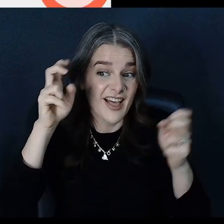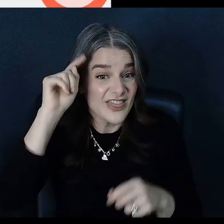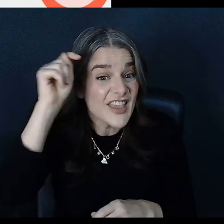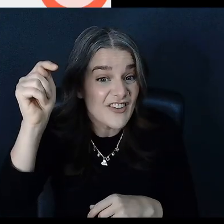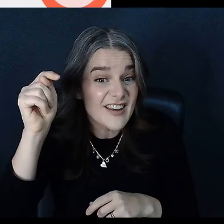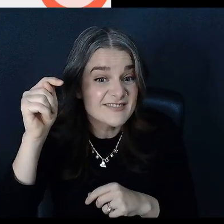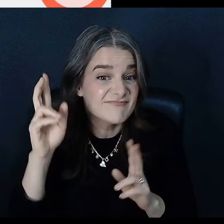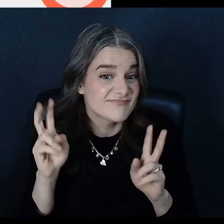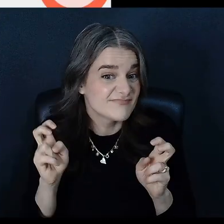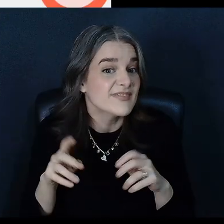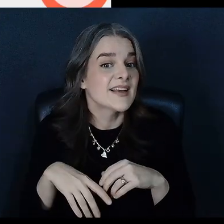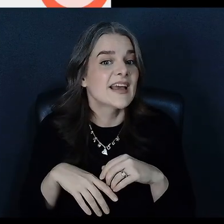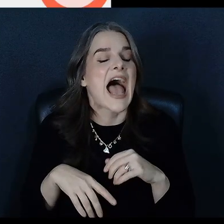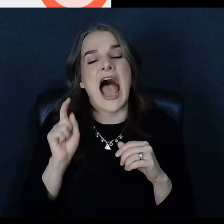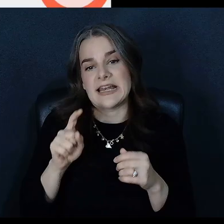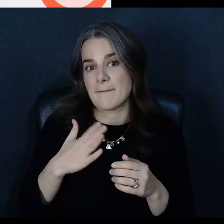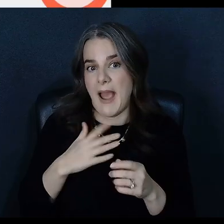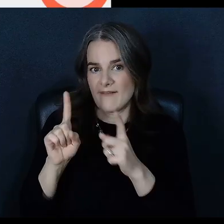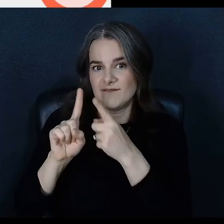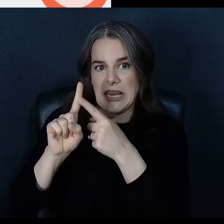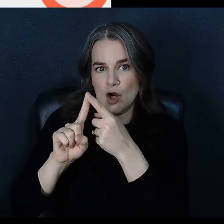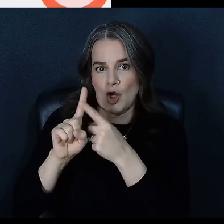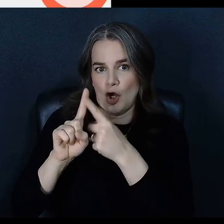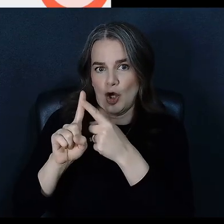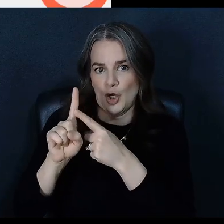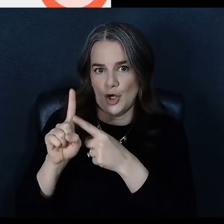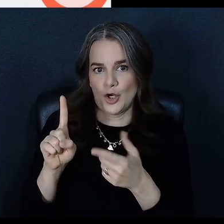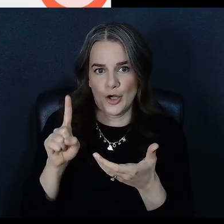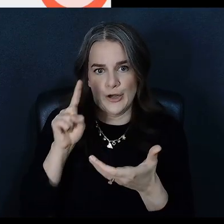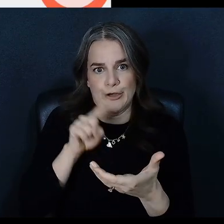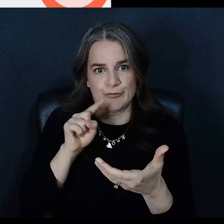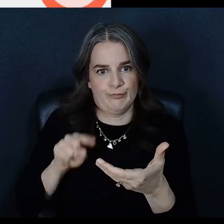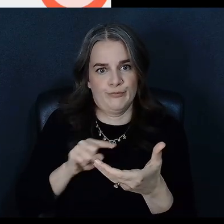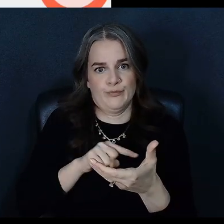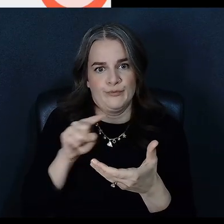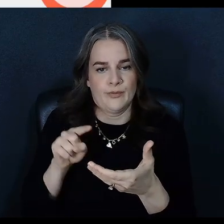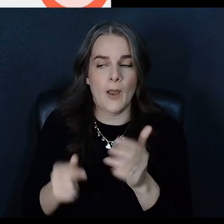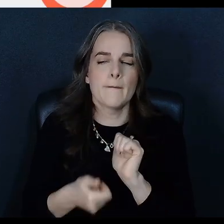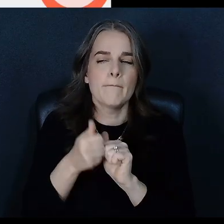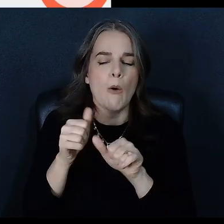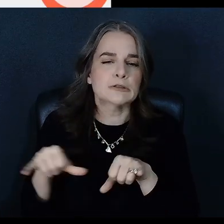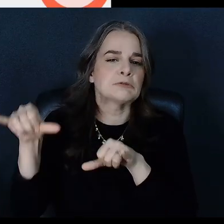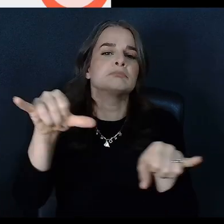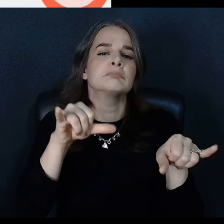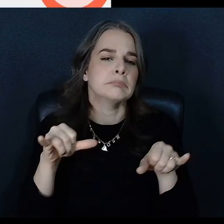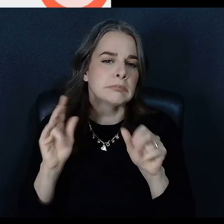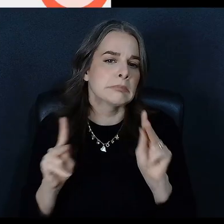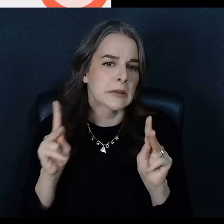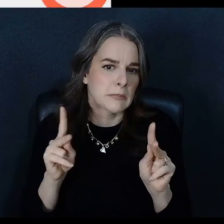at the device and tap on it. The majority of people, that's how they access a touch device. That doesn't mean that's the only way